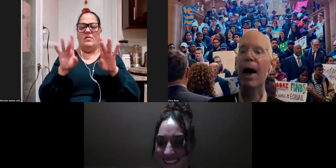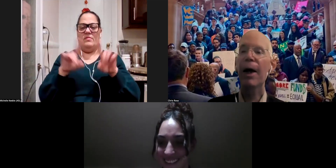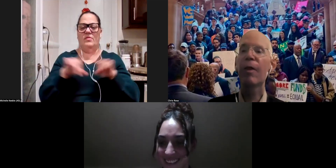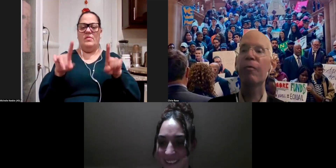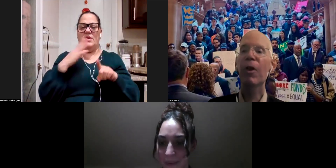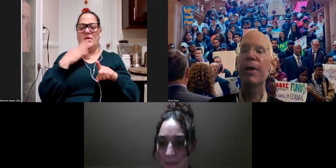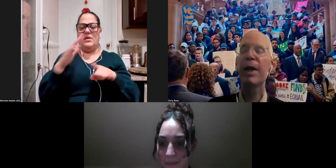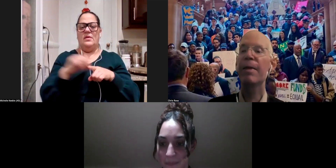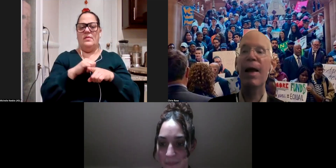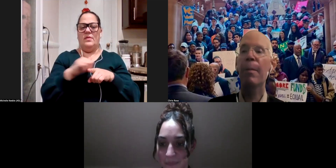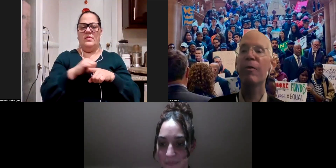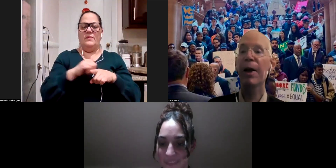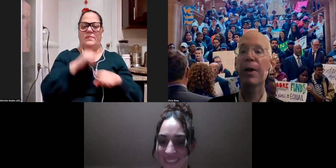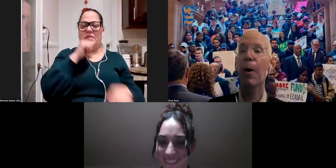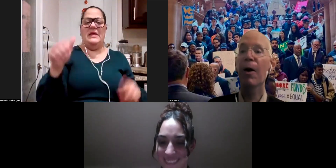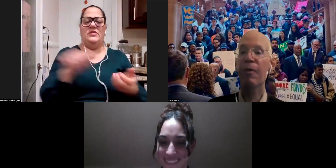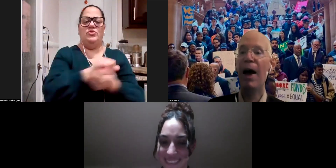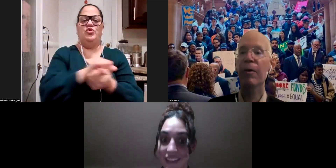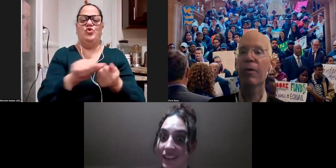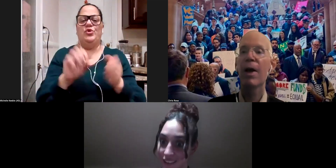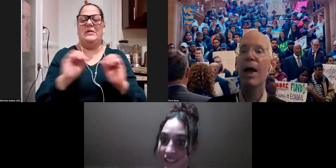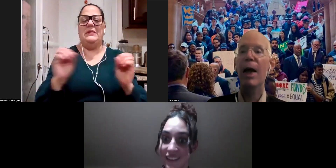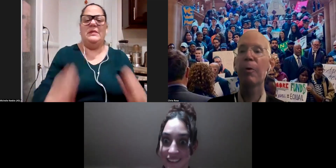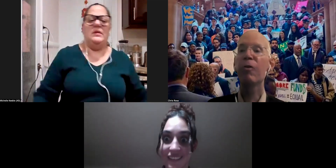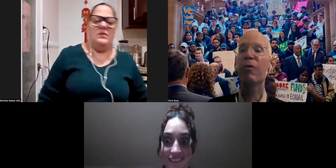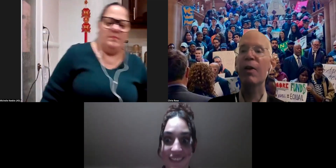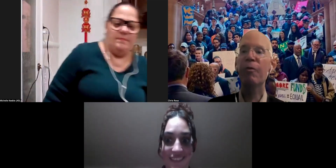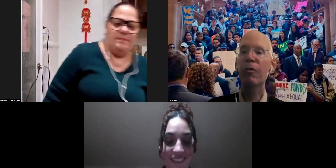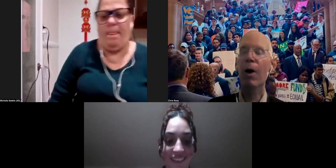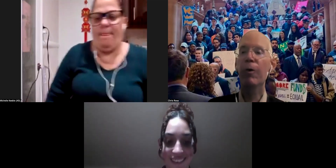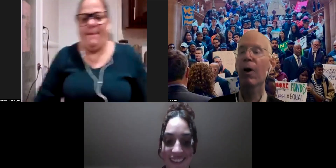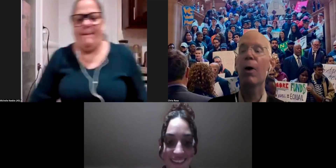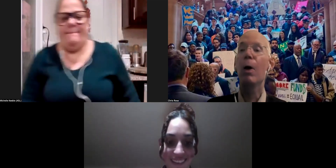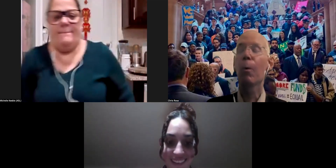God the flood didn't damage any of the artifacts. It was just infrastructure,